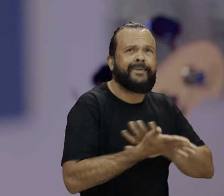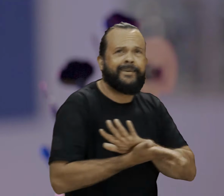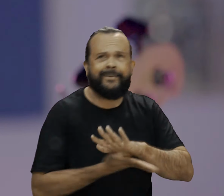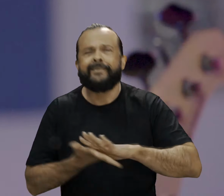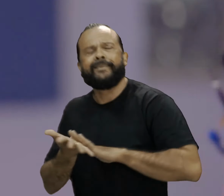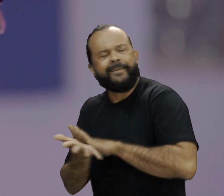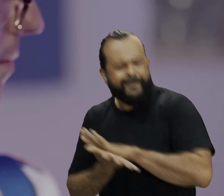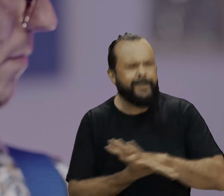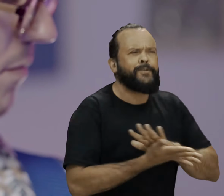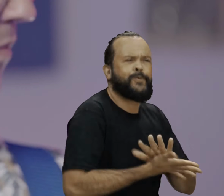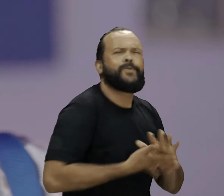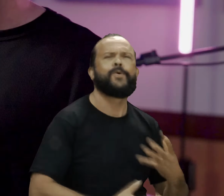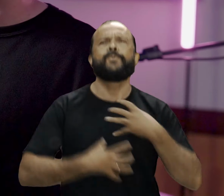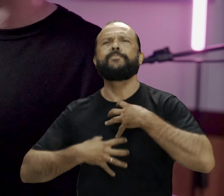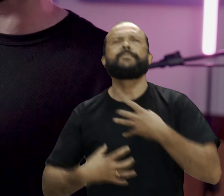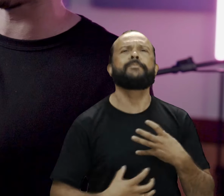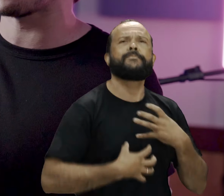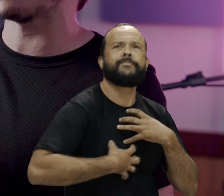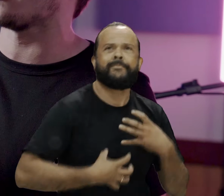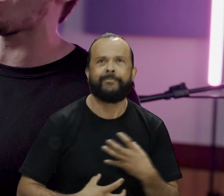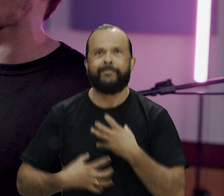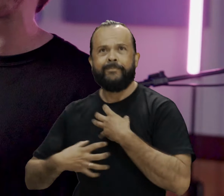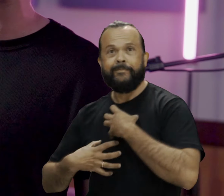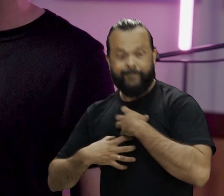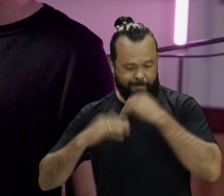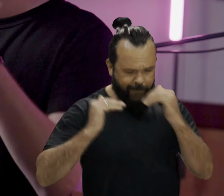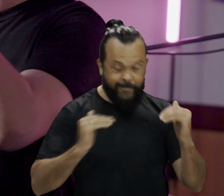I feel much greater